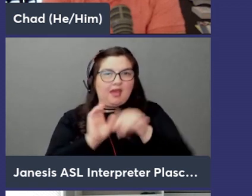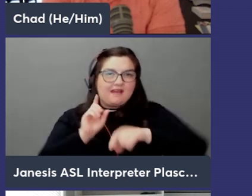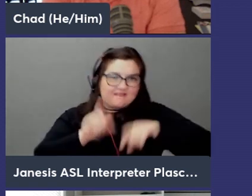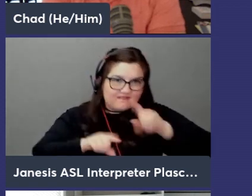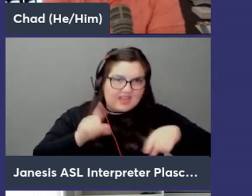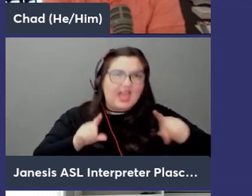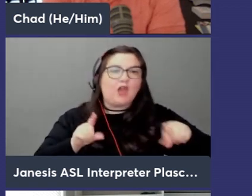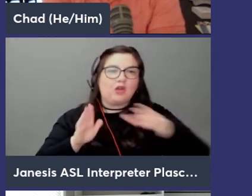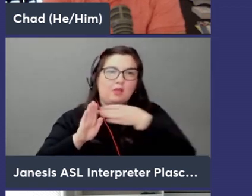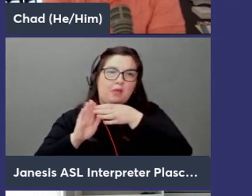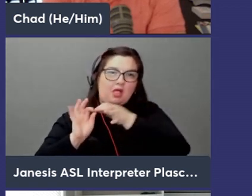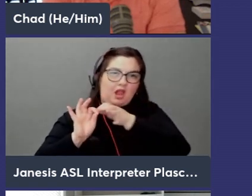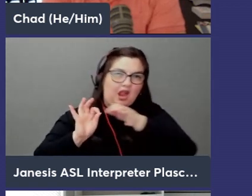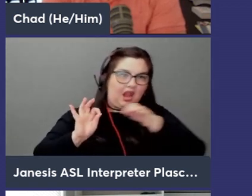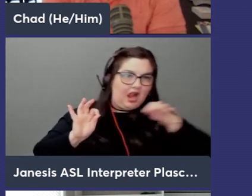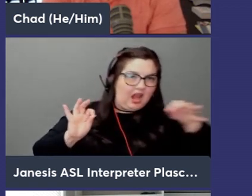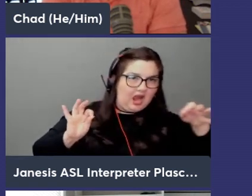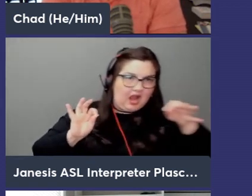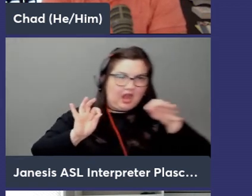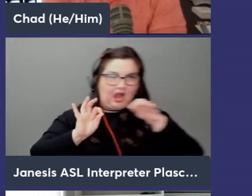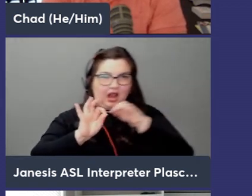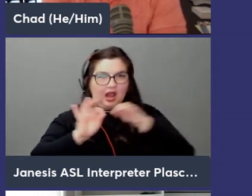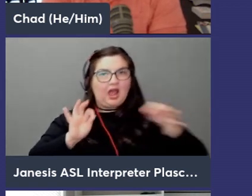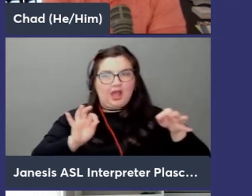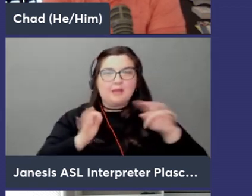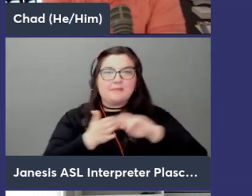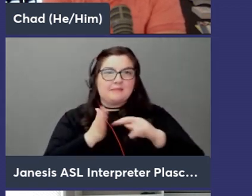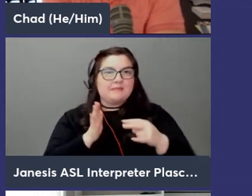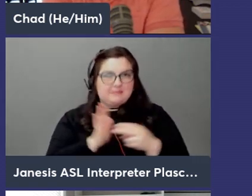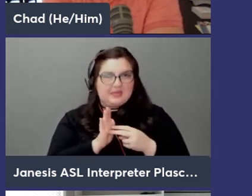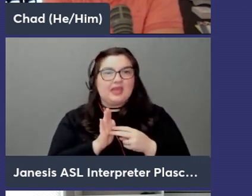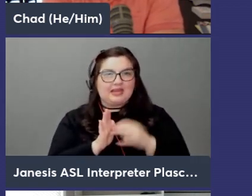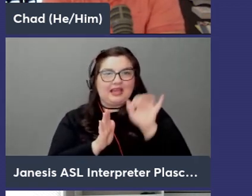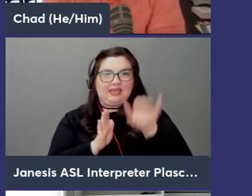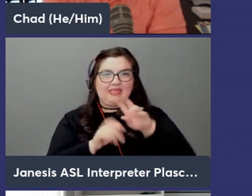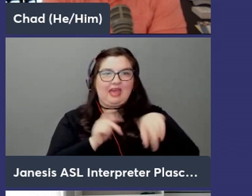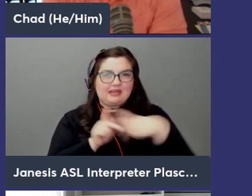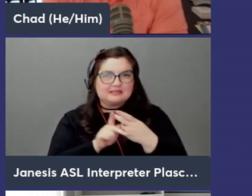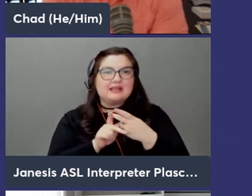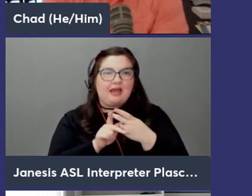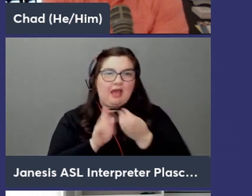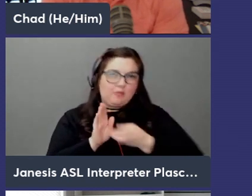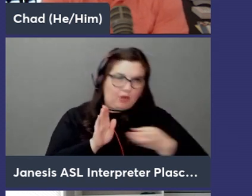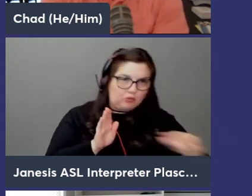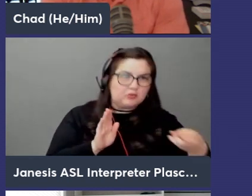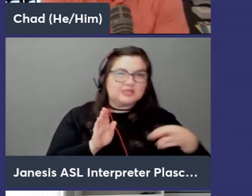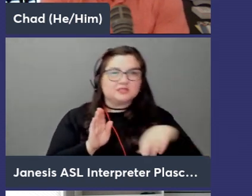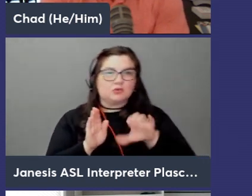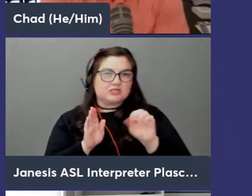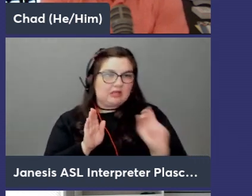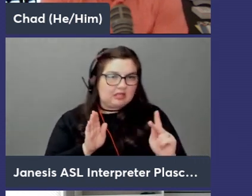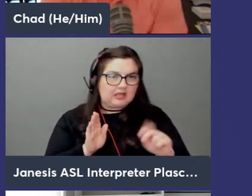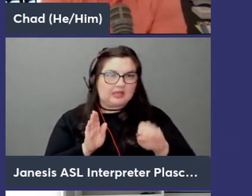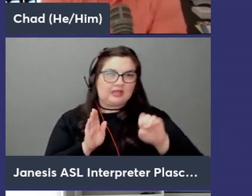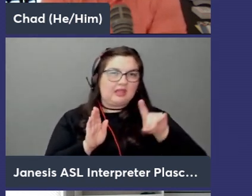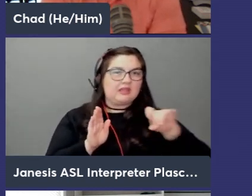So in this case, I want to repeatedly go out these resource link or transient resource link edges from one to six times,